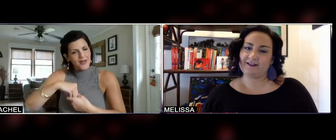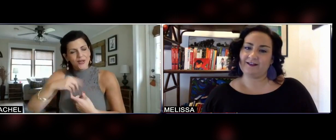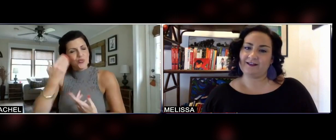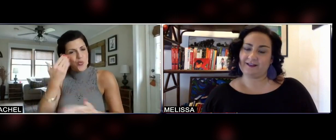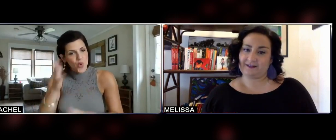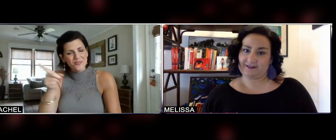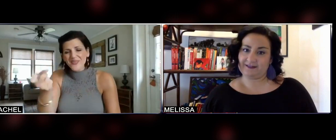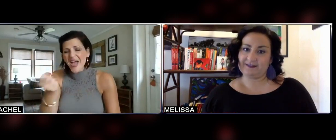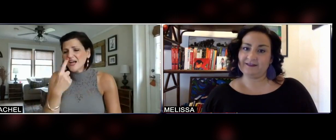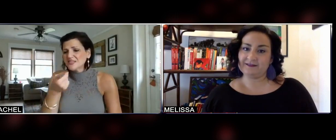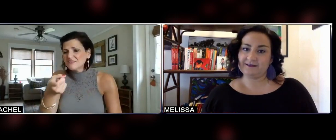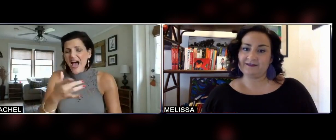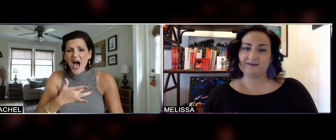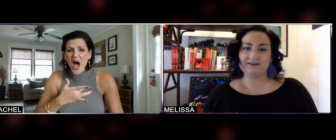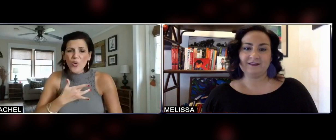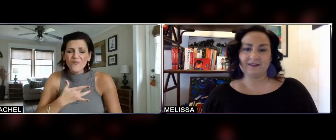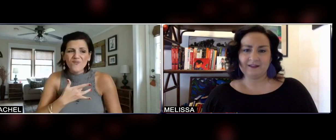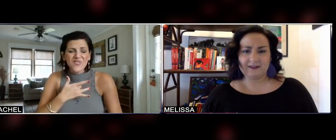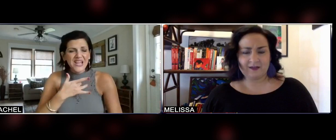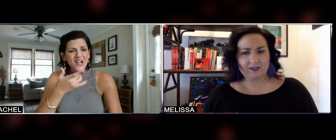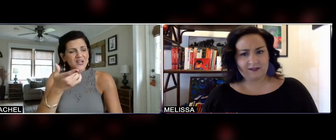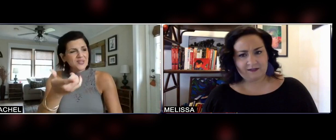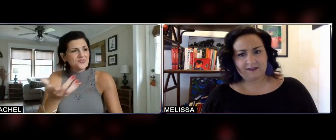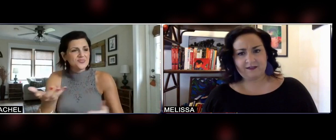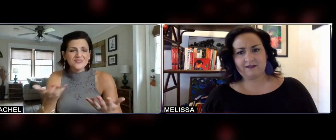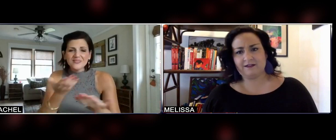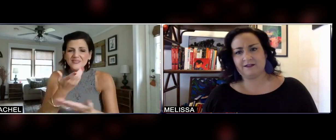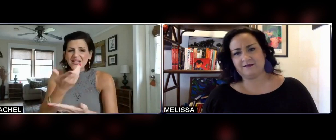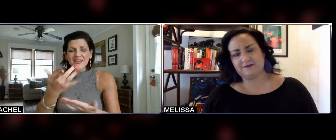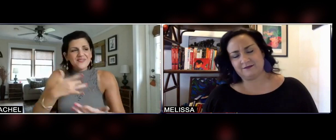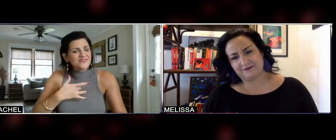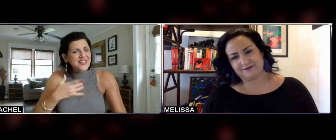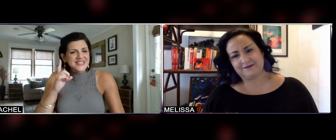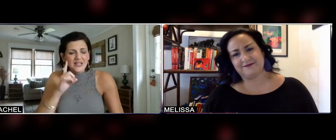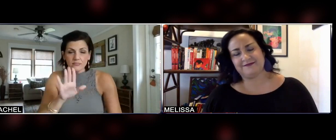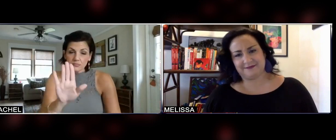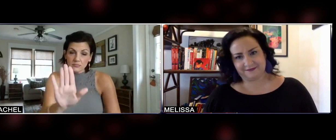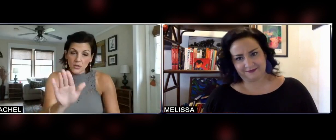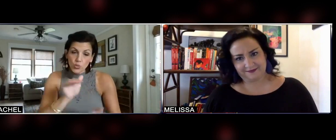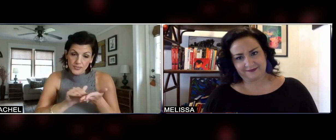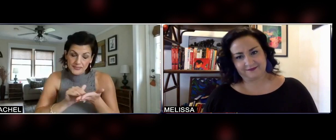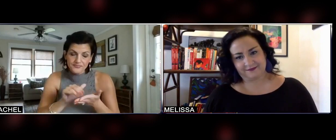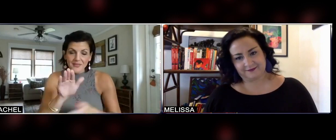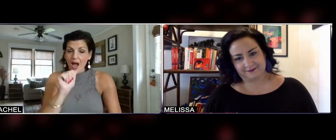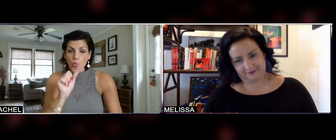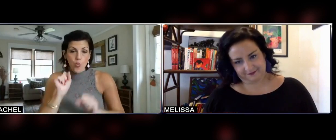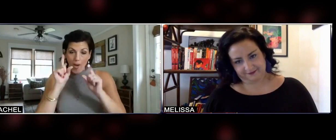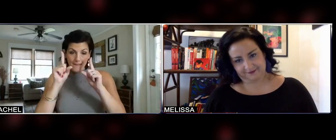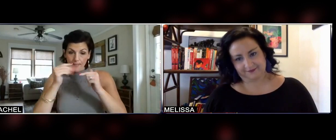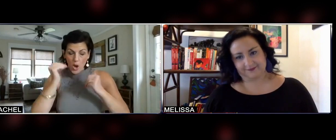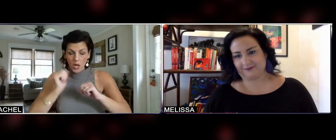they just don't know. They ask questions like, "How do you feel about being deaf?" Excuse me.